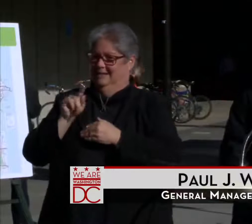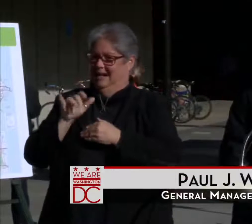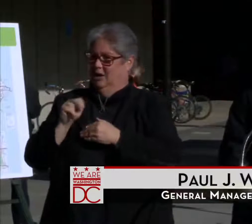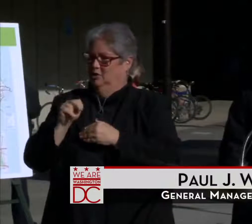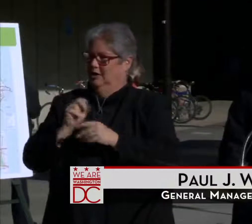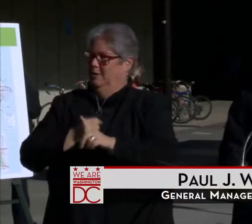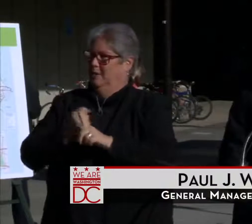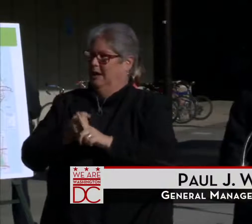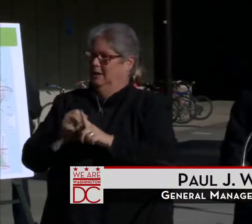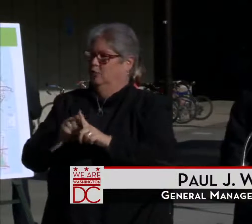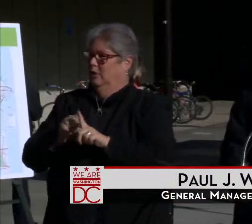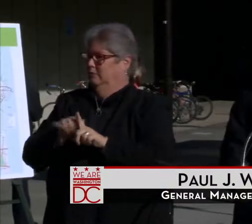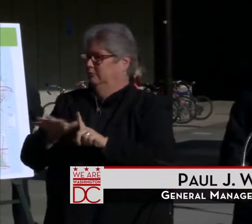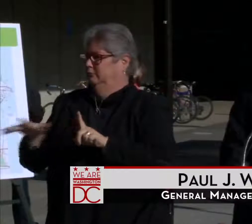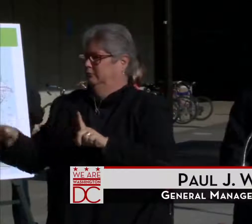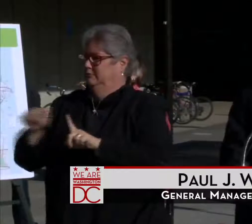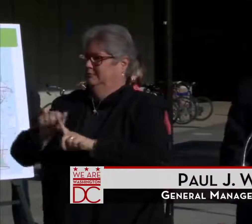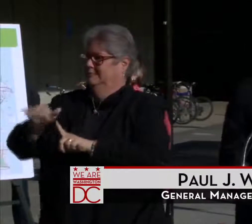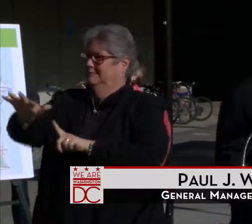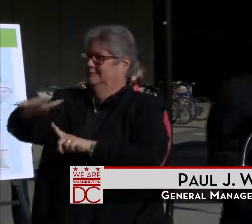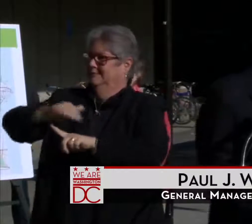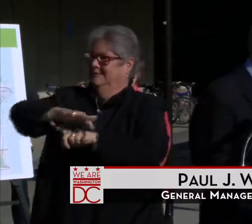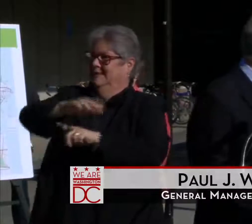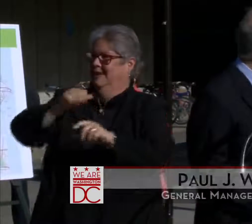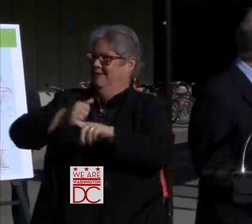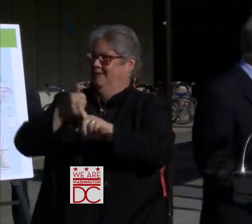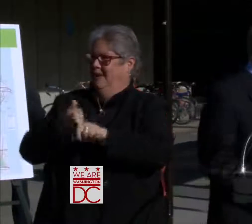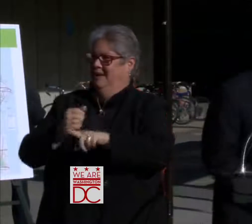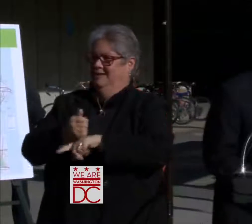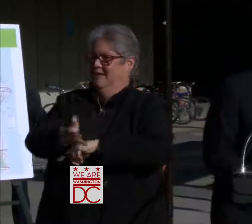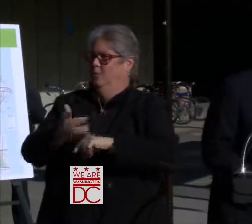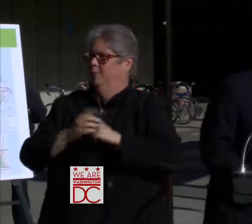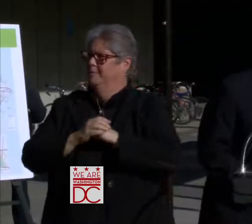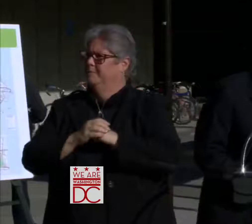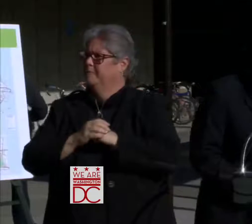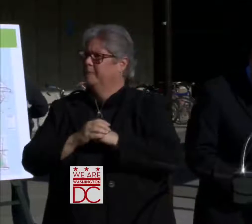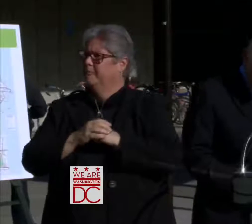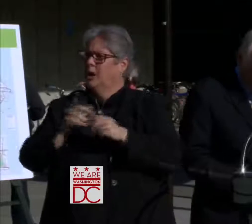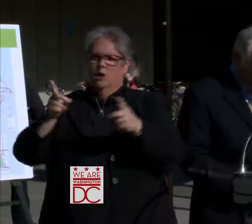IMPACTED BUT IMPACTS THE ENTIRE REGION.